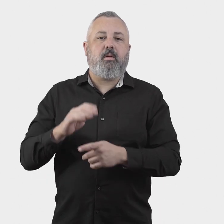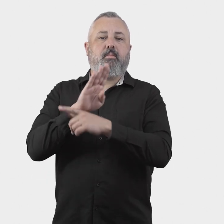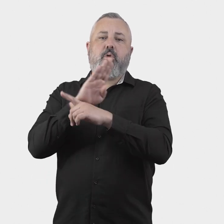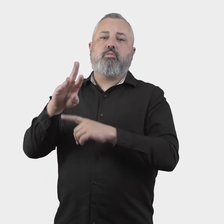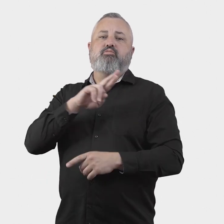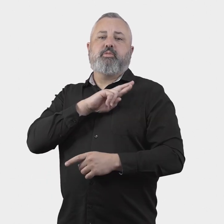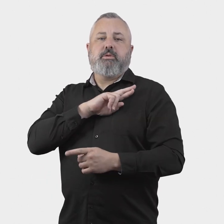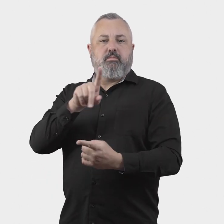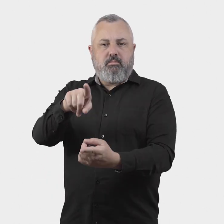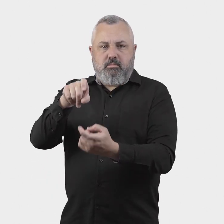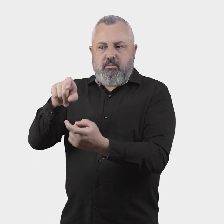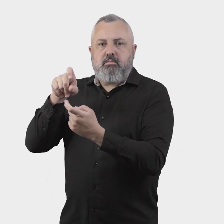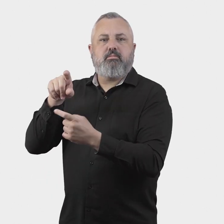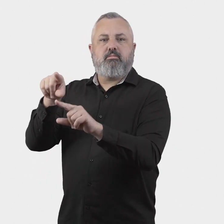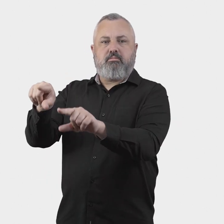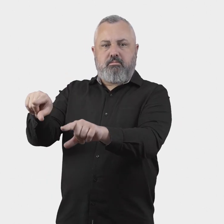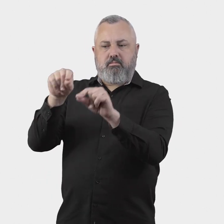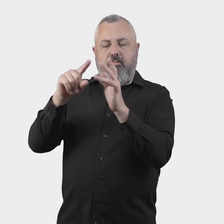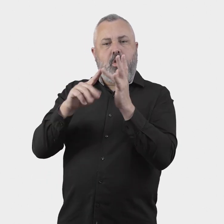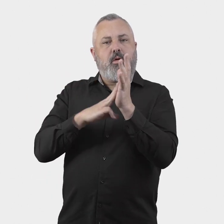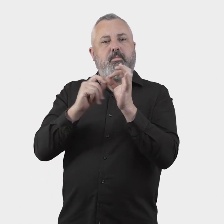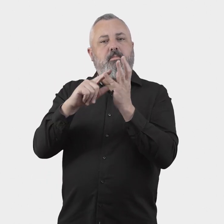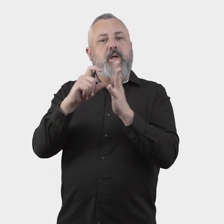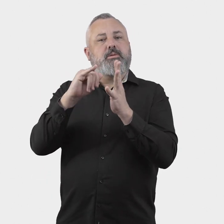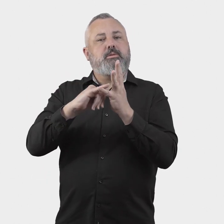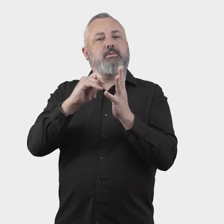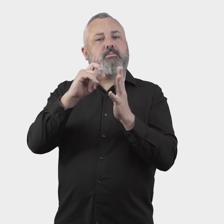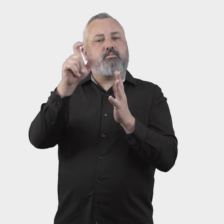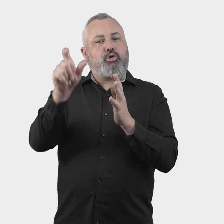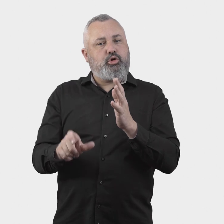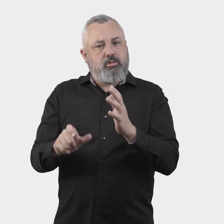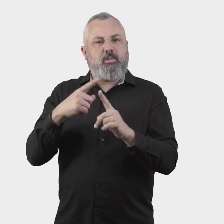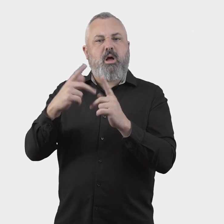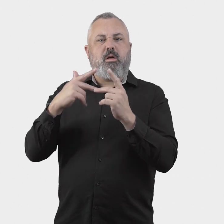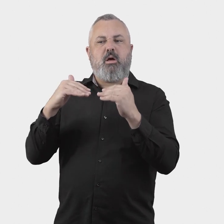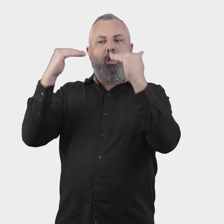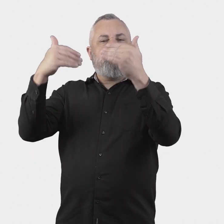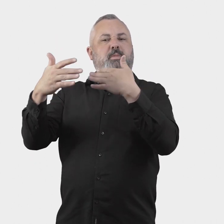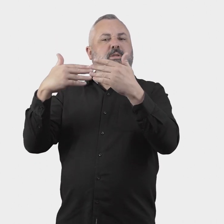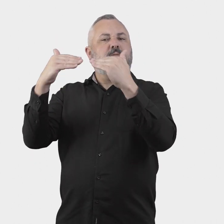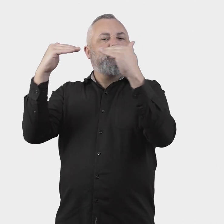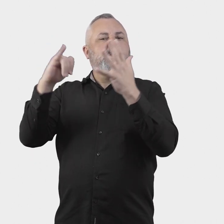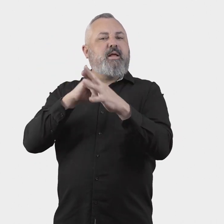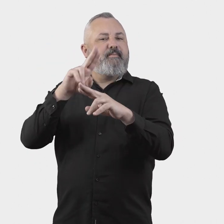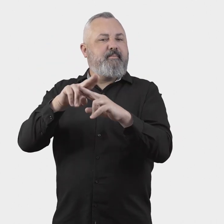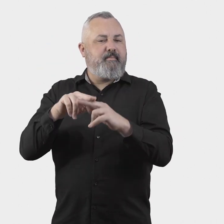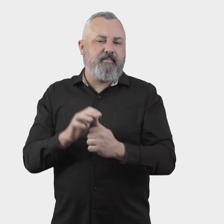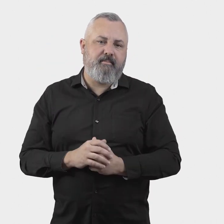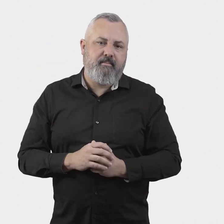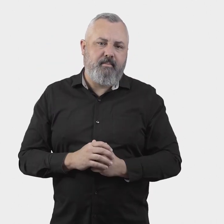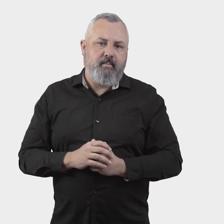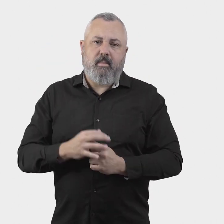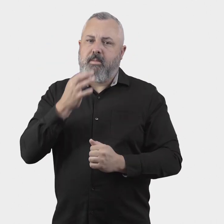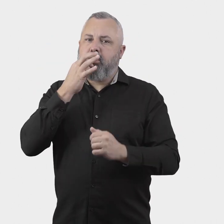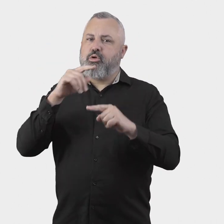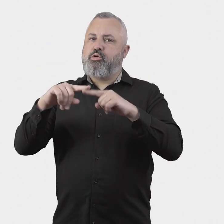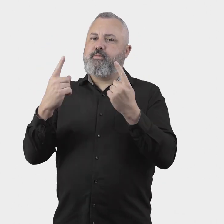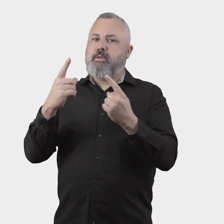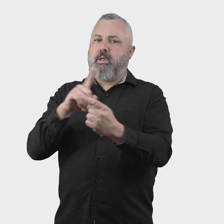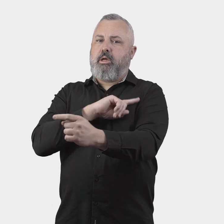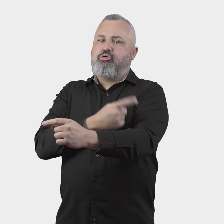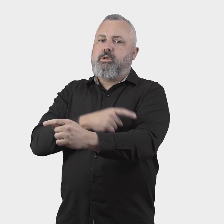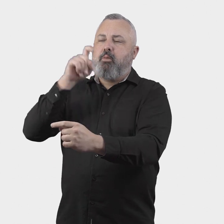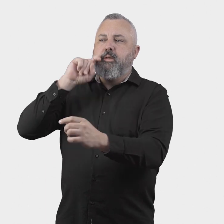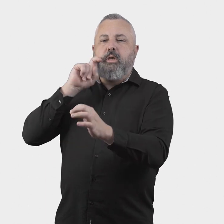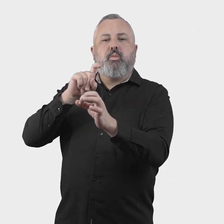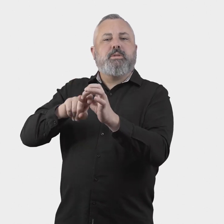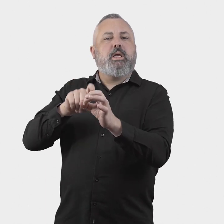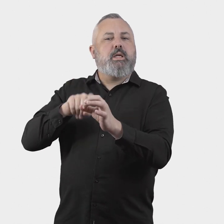Board appointment of the ombud sperson and other key office holders (except for the EWOQ where